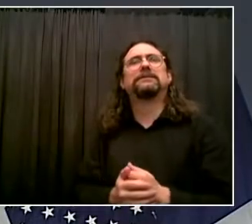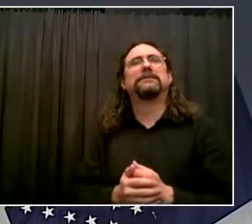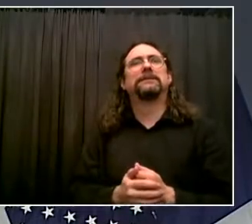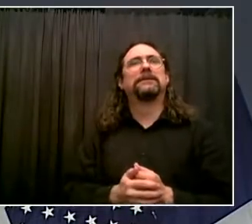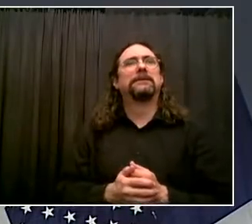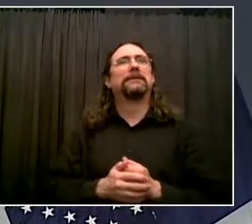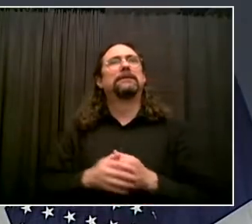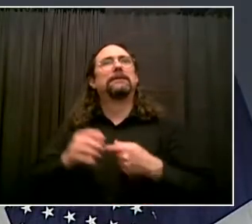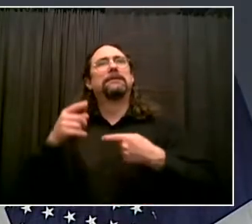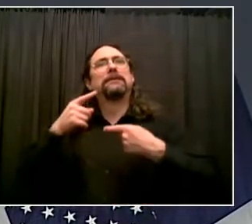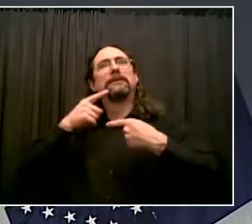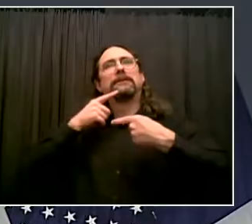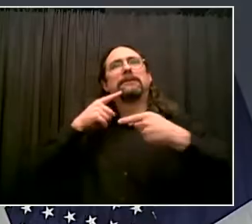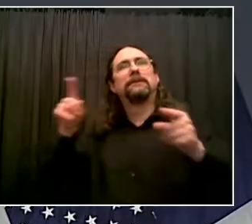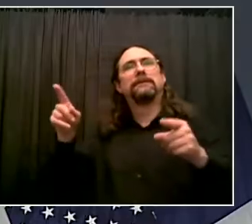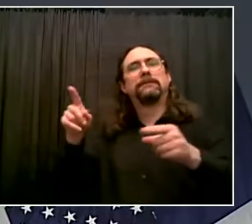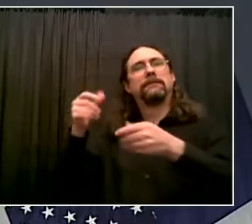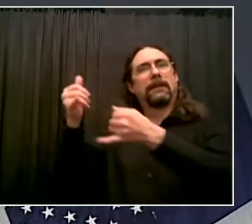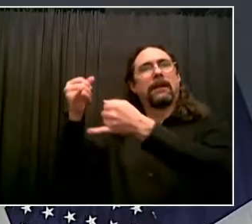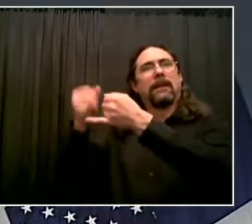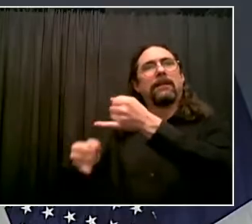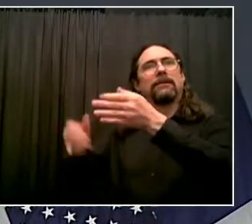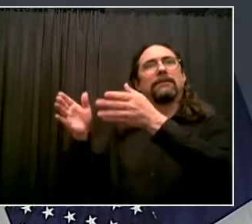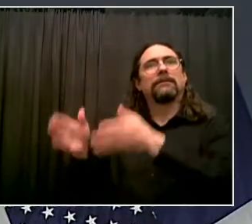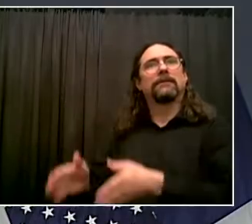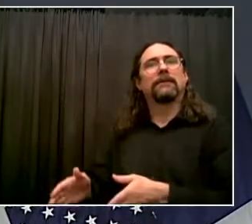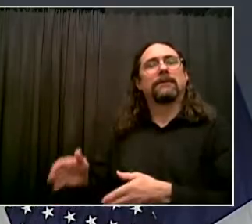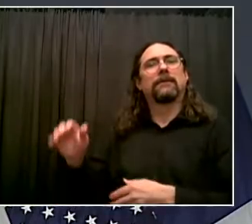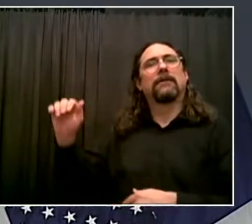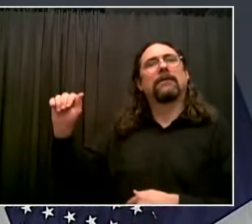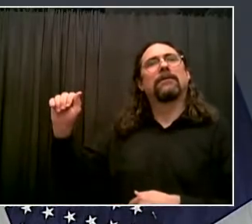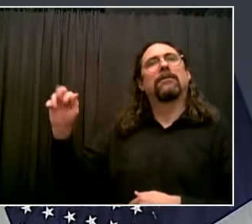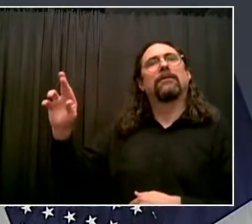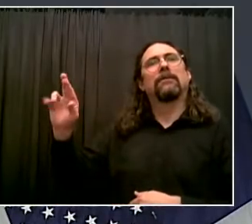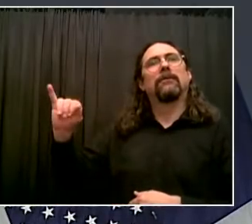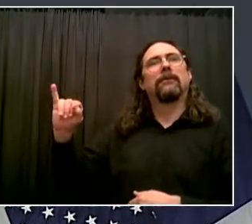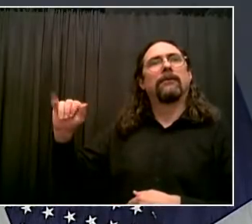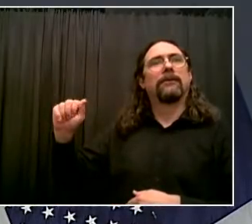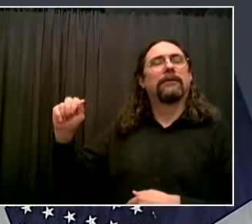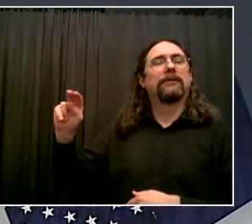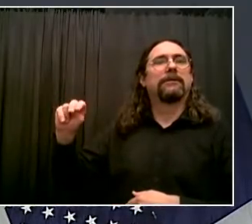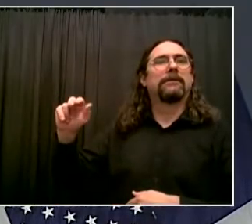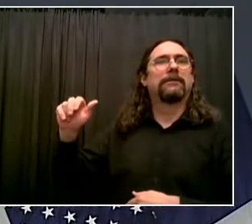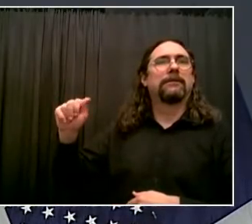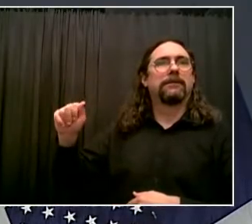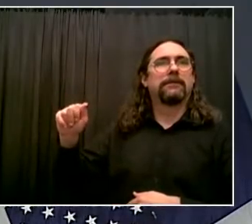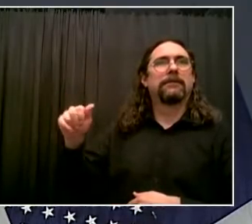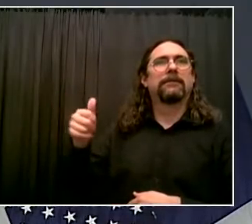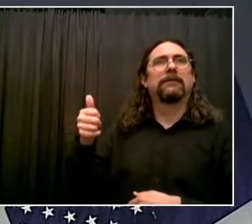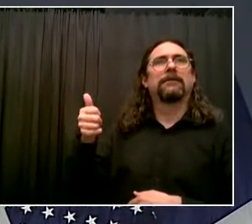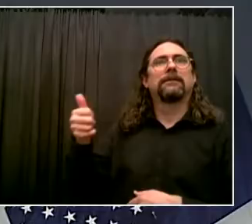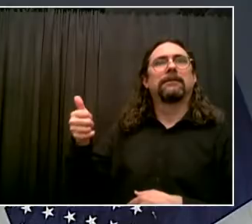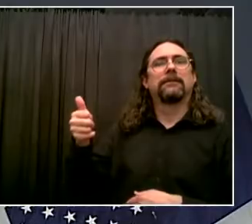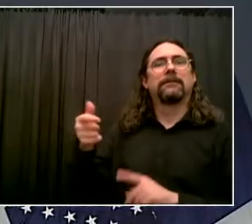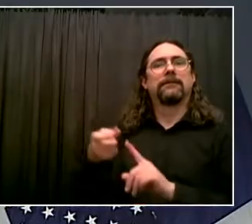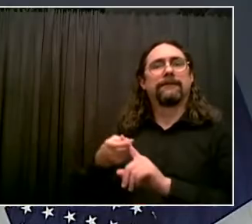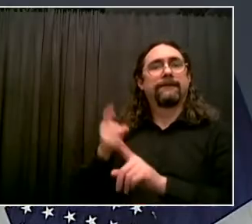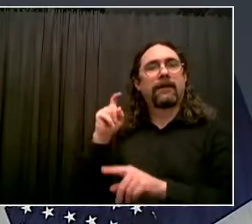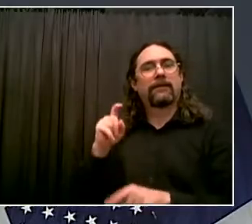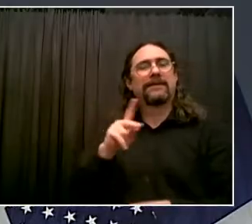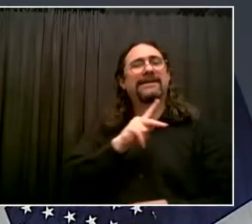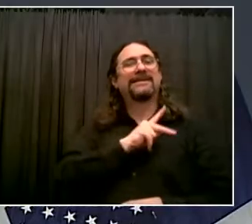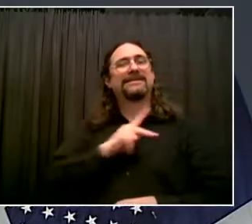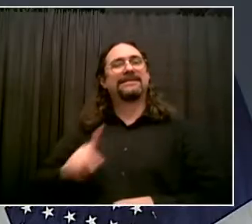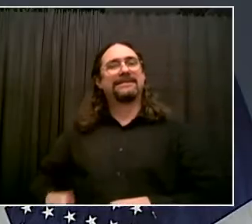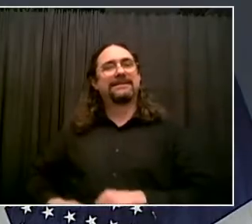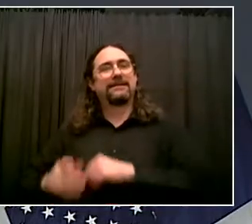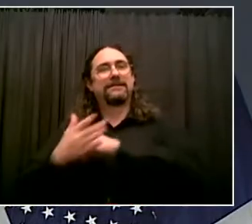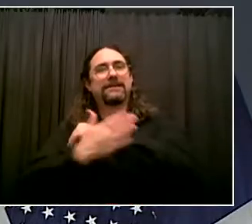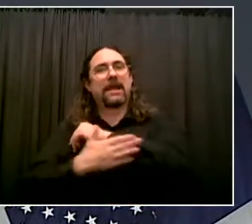QUESTIN OGOES TO